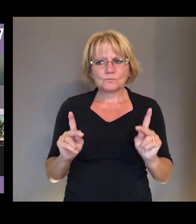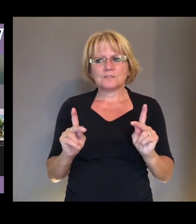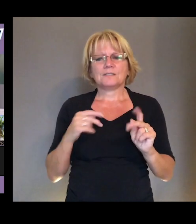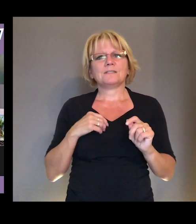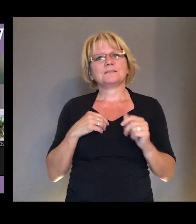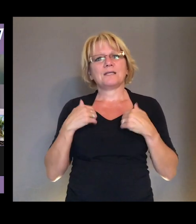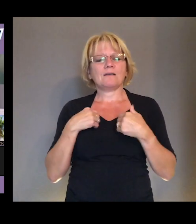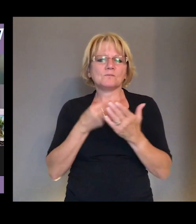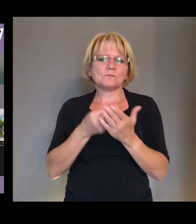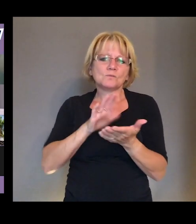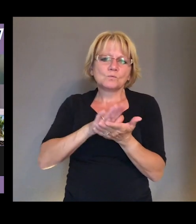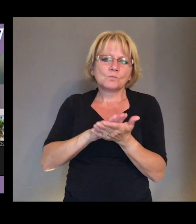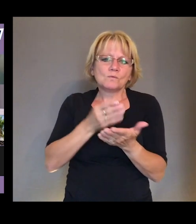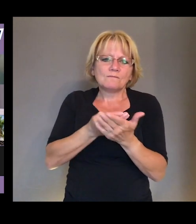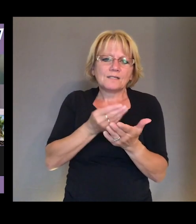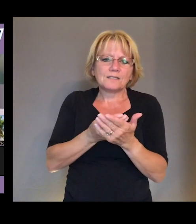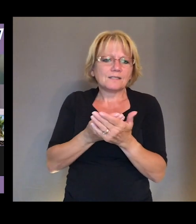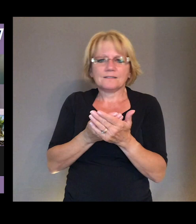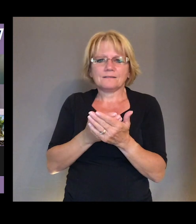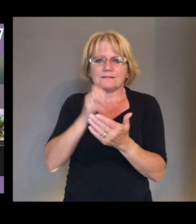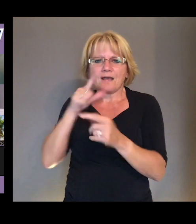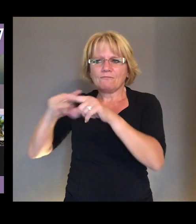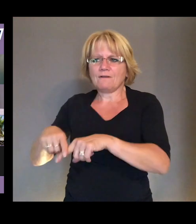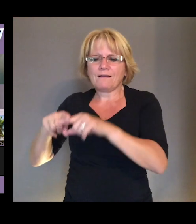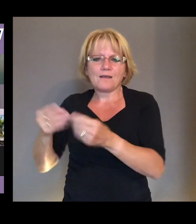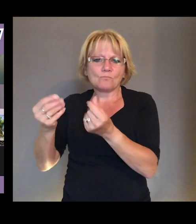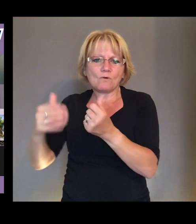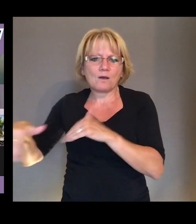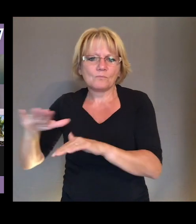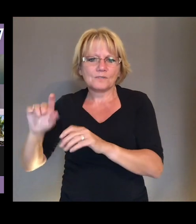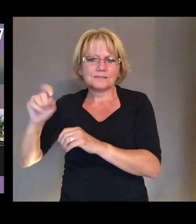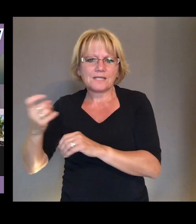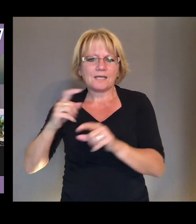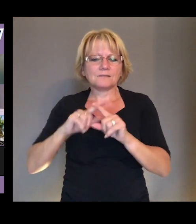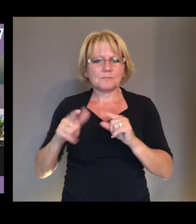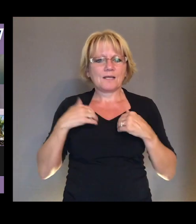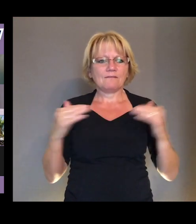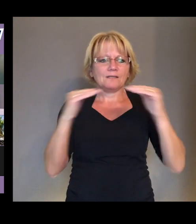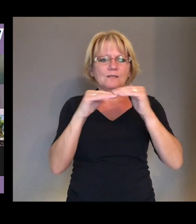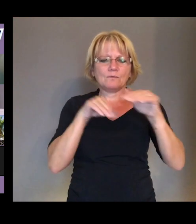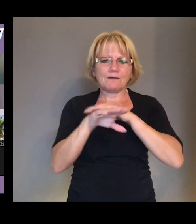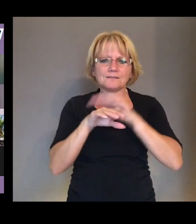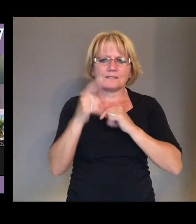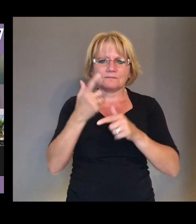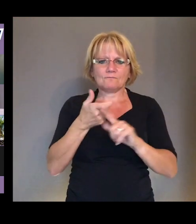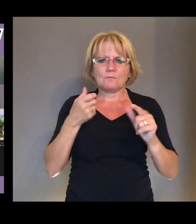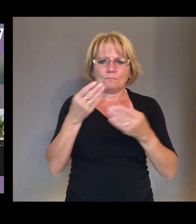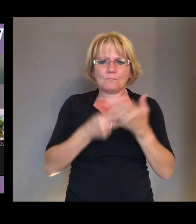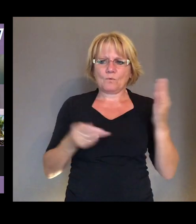and making it independent from property taxes, would be a great start so the poor and wealthy districts can receive equal access to resources.